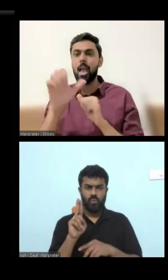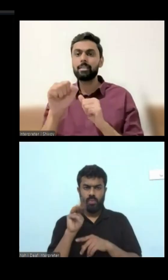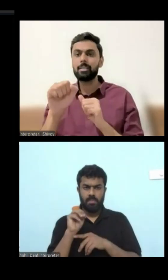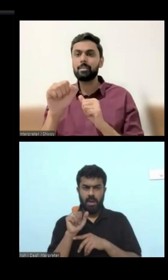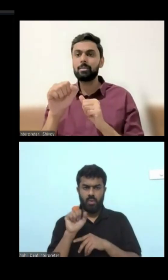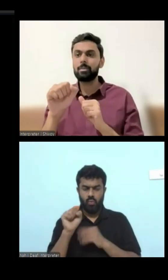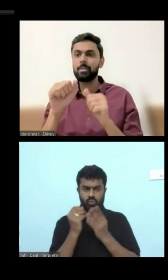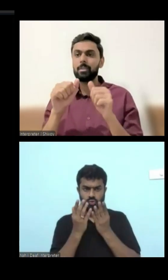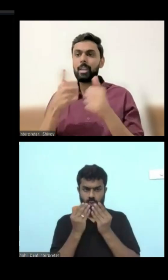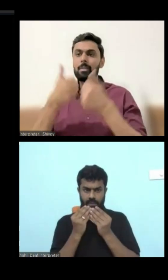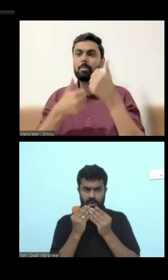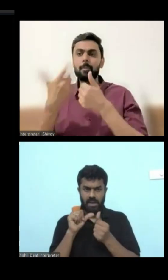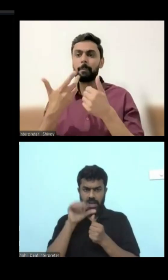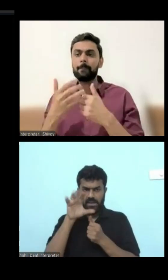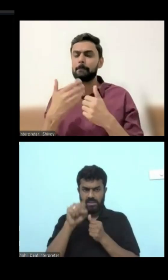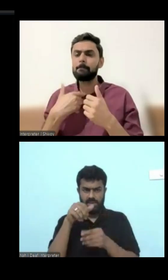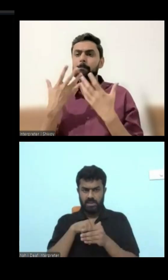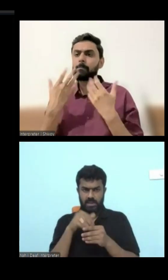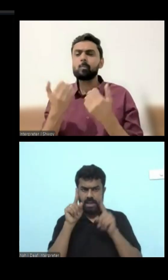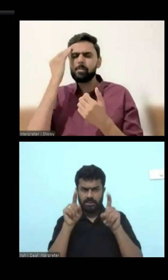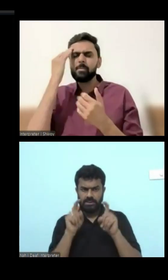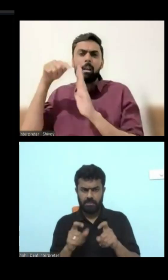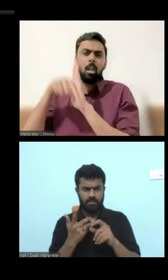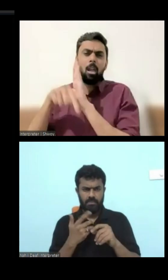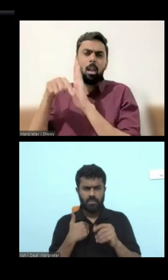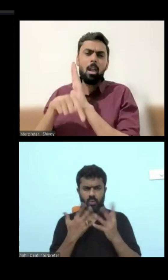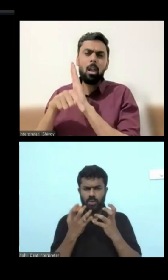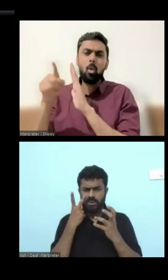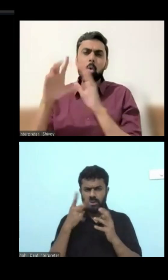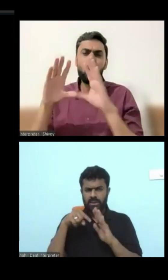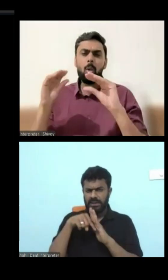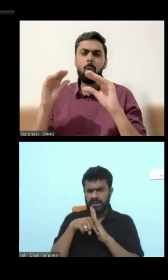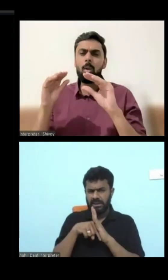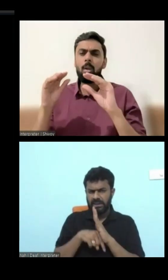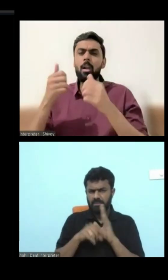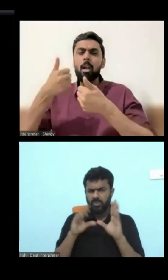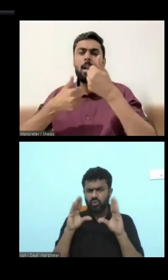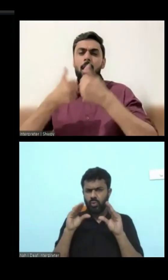Means I want to know more about your software test. Yes.